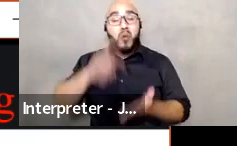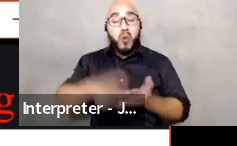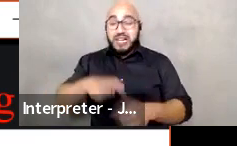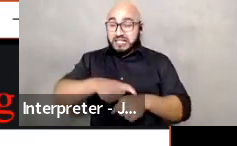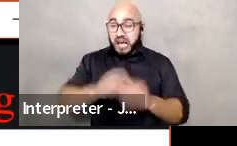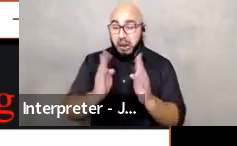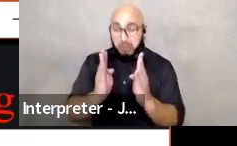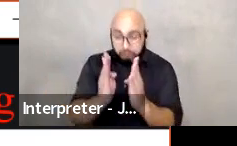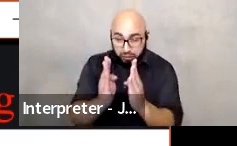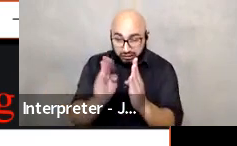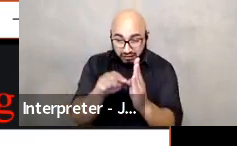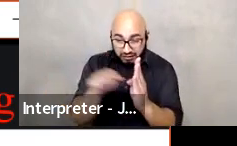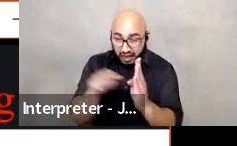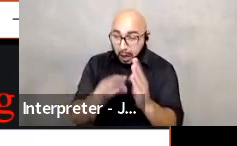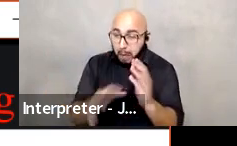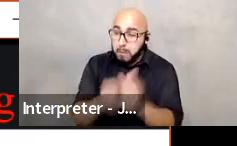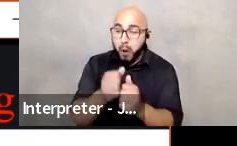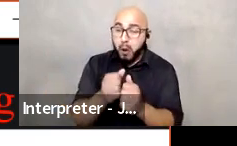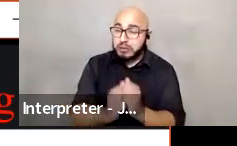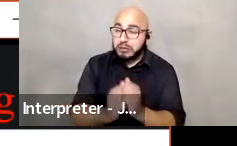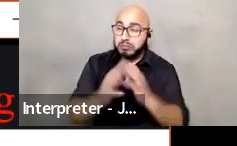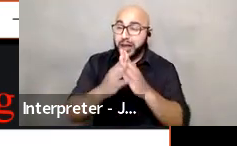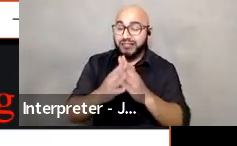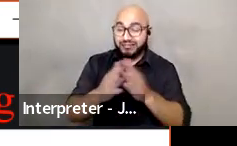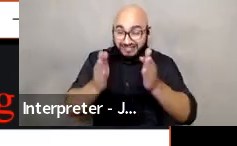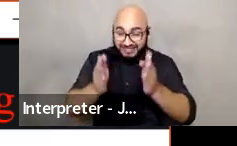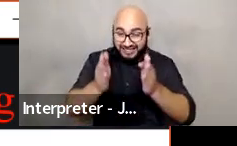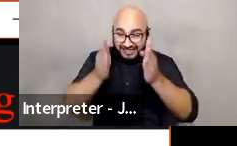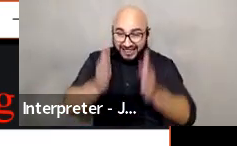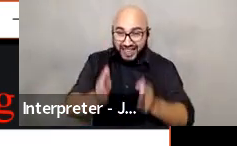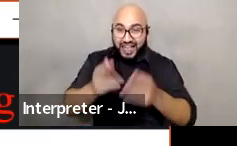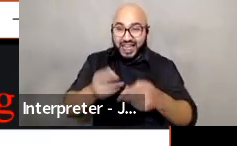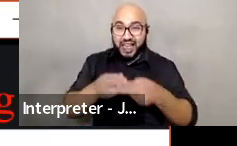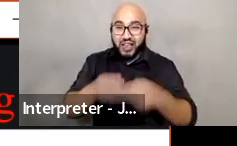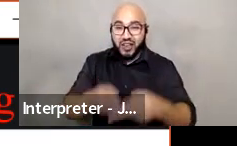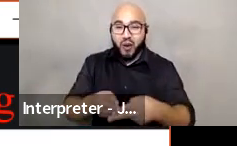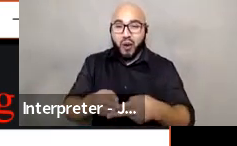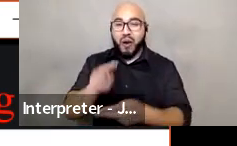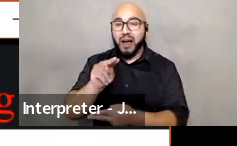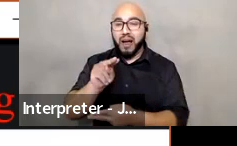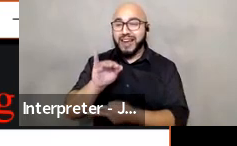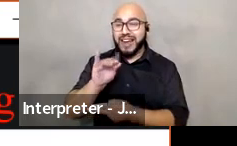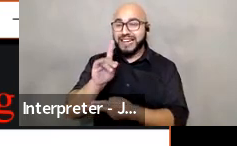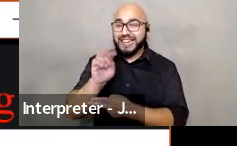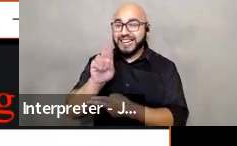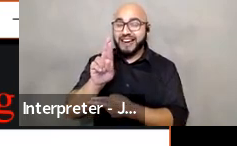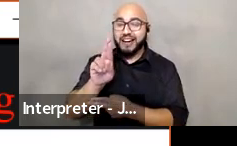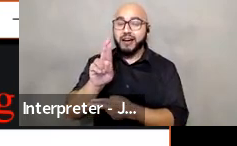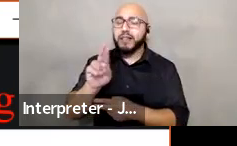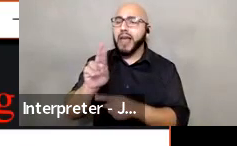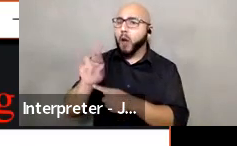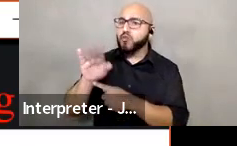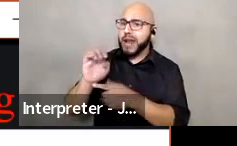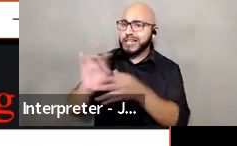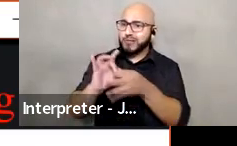Things being built during the. What they call the nadir, the real low points. Of race relations. In American. History.